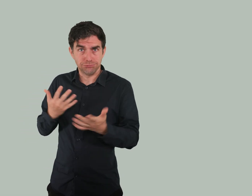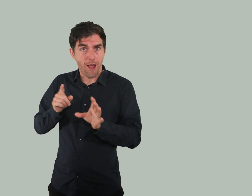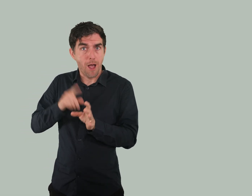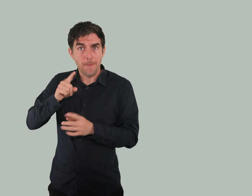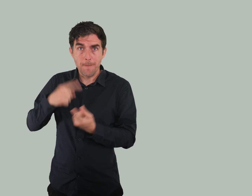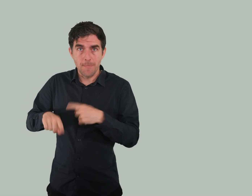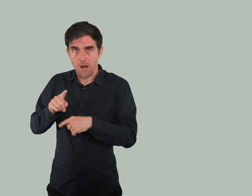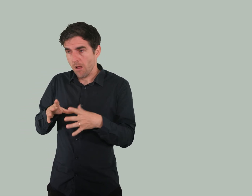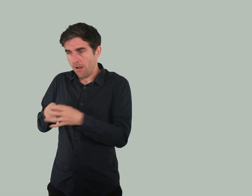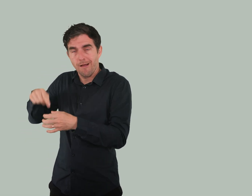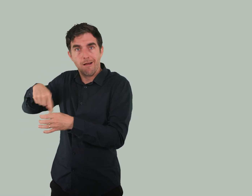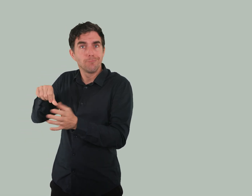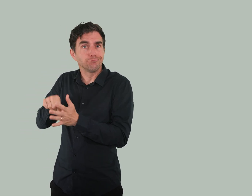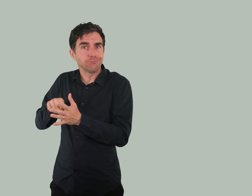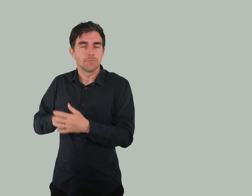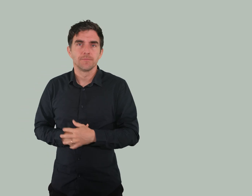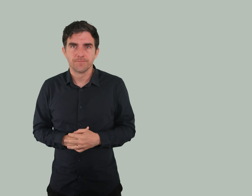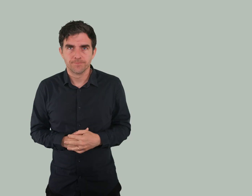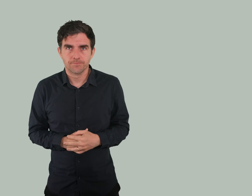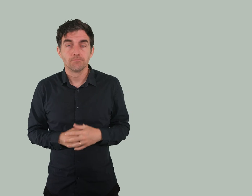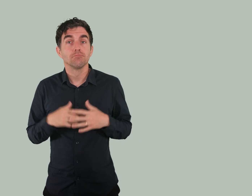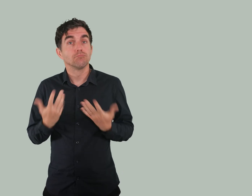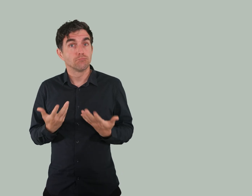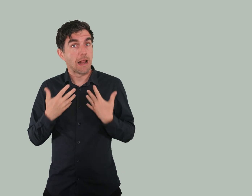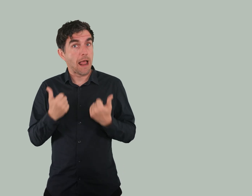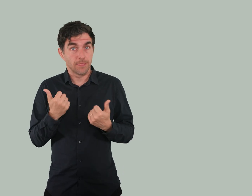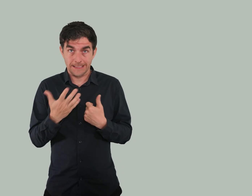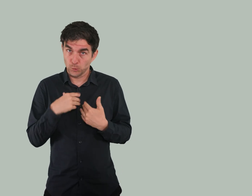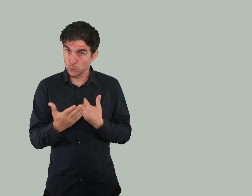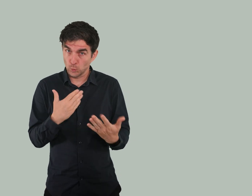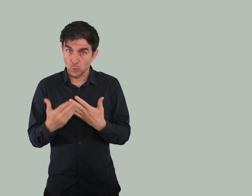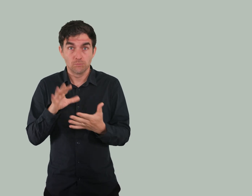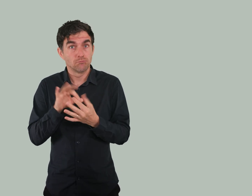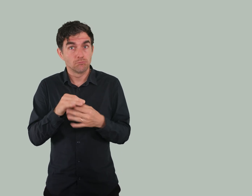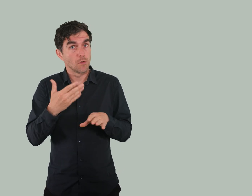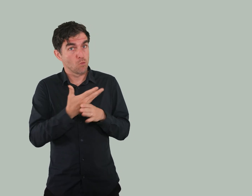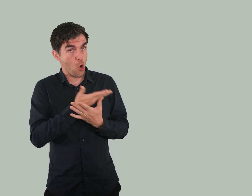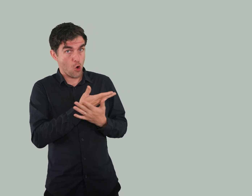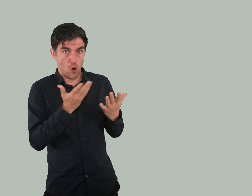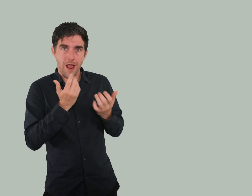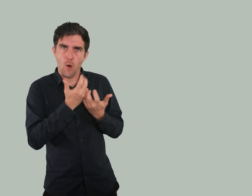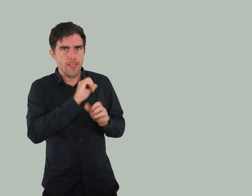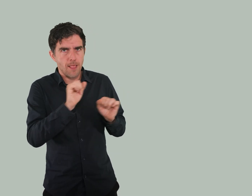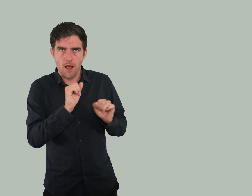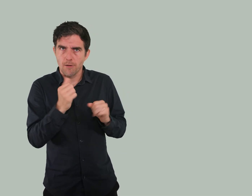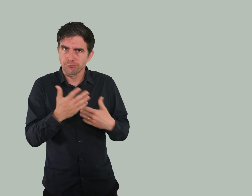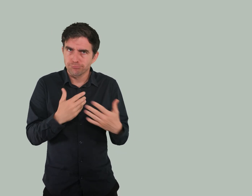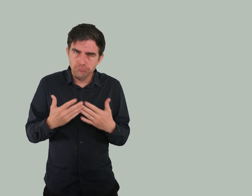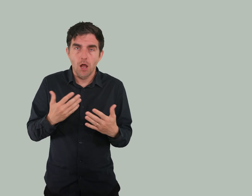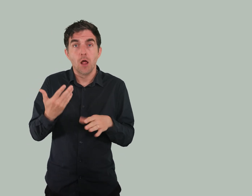creates a much harder transition into work for a significant minority of young people. Unless health is addressed alongside employer behaviour,